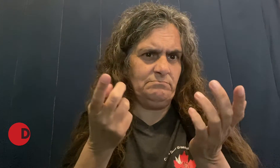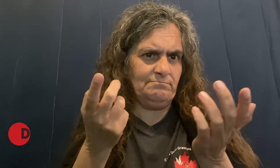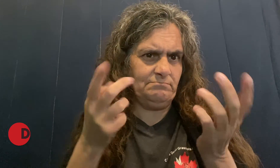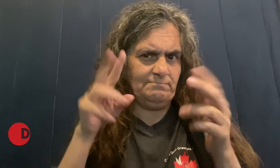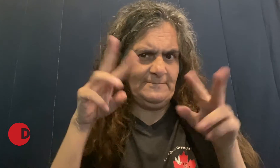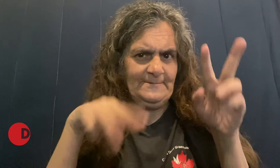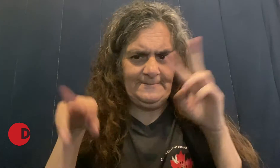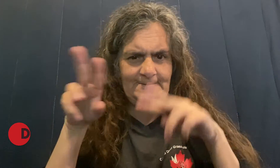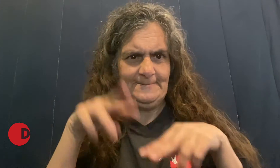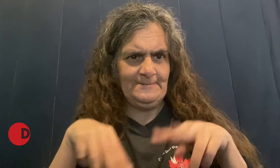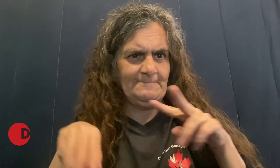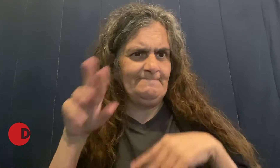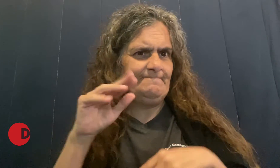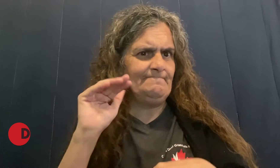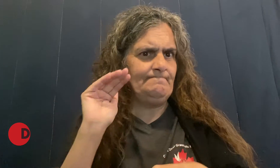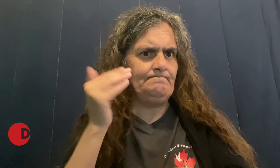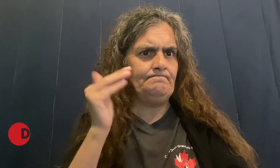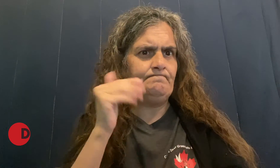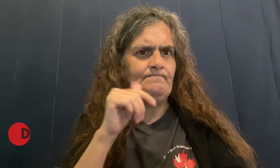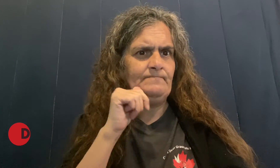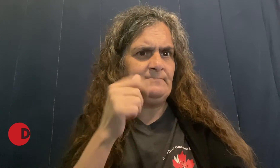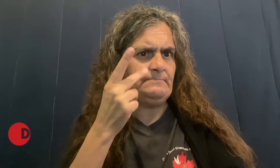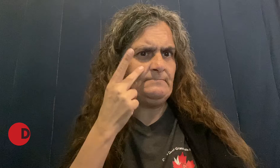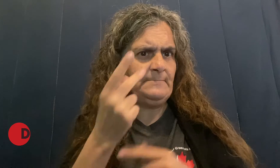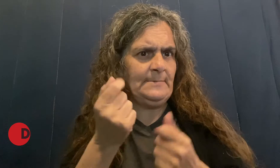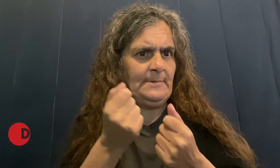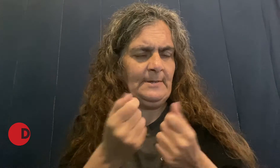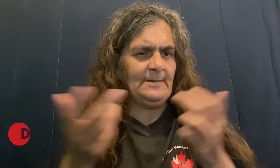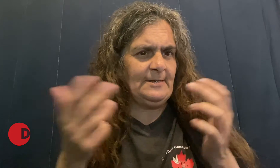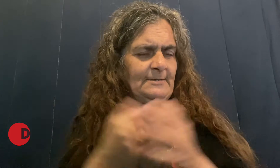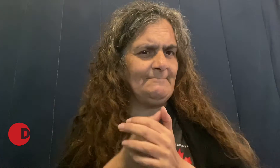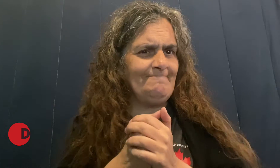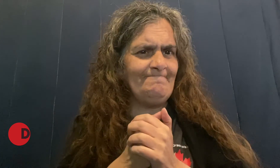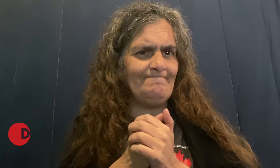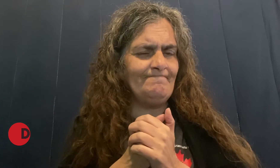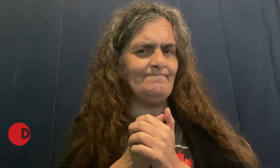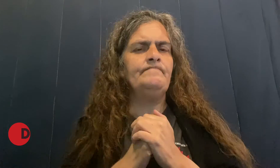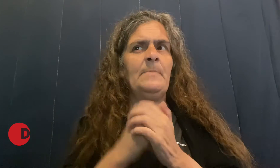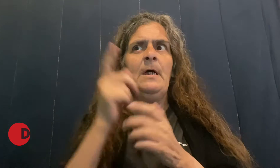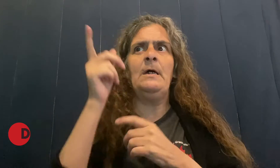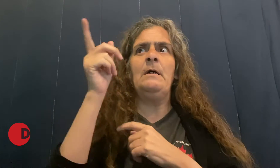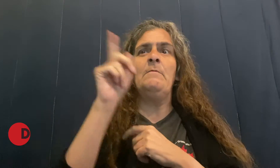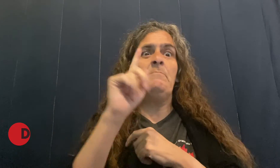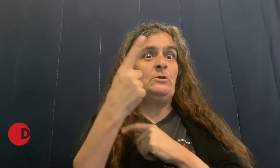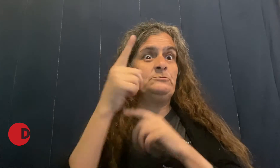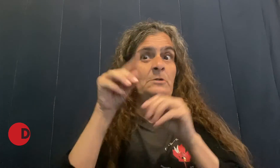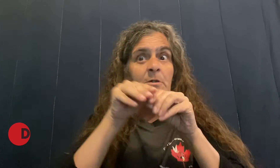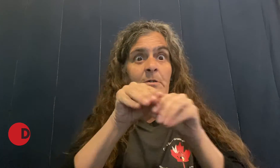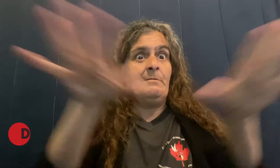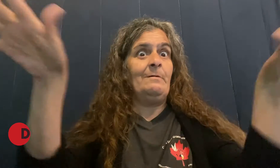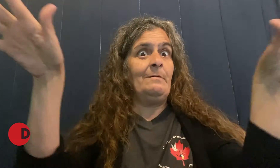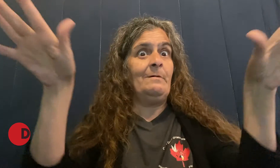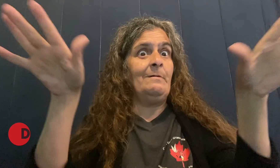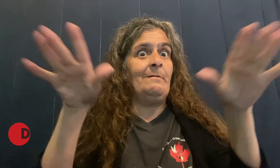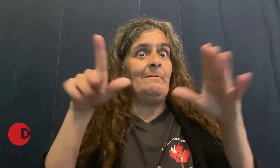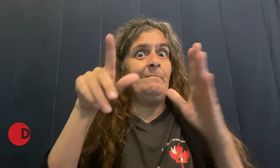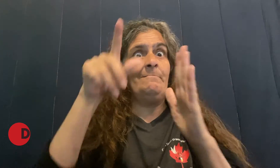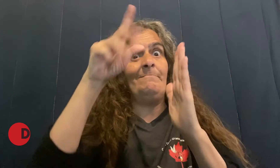Looking at the draft, I don't seem to see anything. This is a big concern. When the draft first came out,